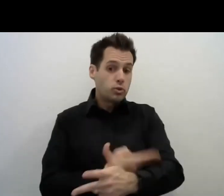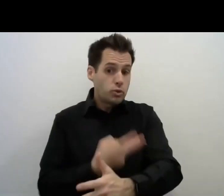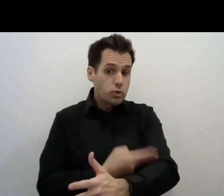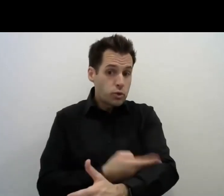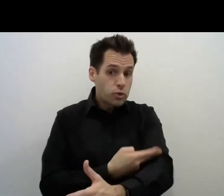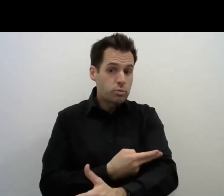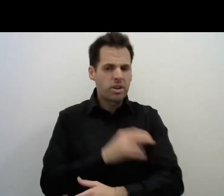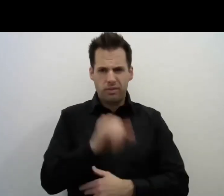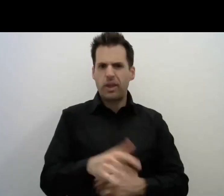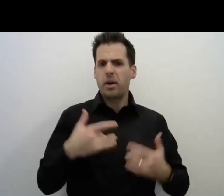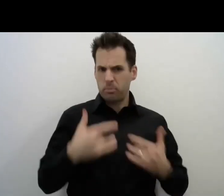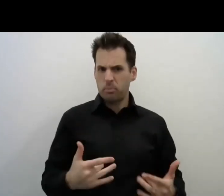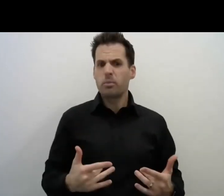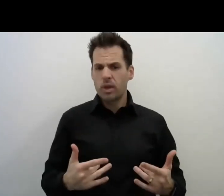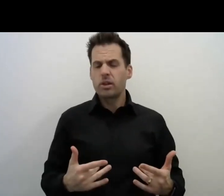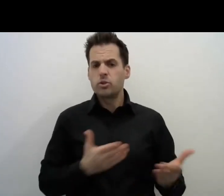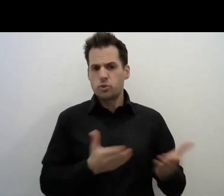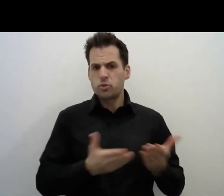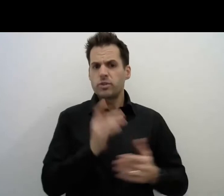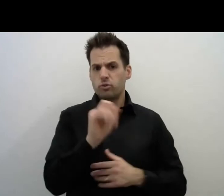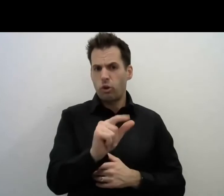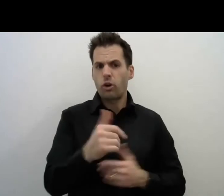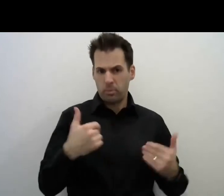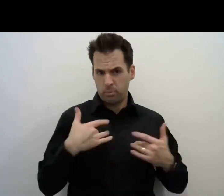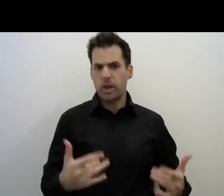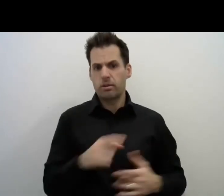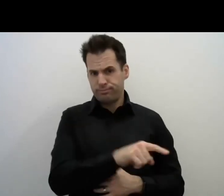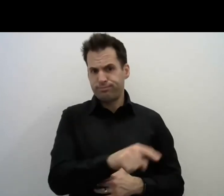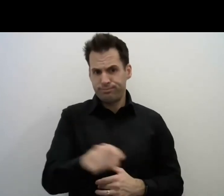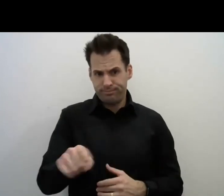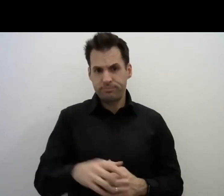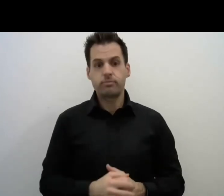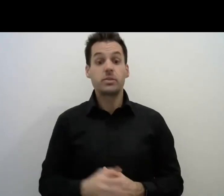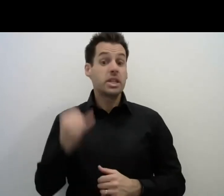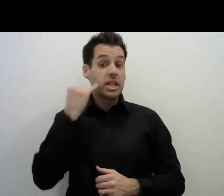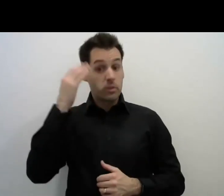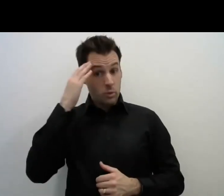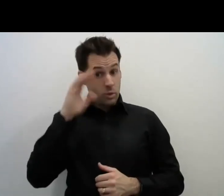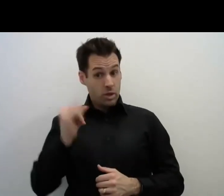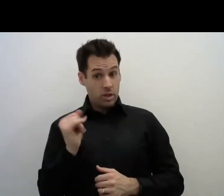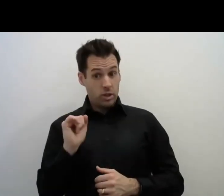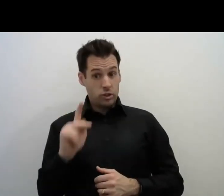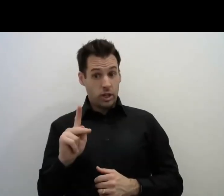dogs that come to mind when you say service dog if anybody knows the jack russell breed they're hyper